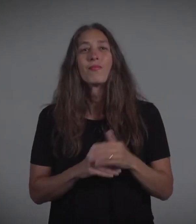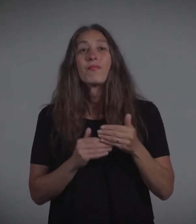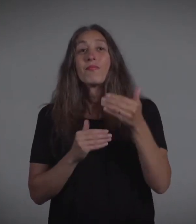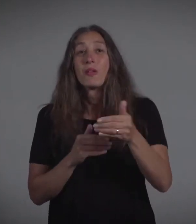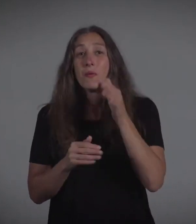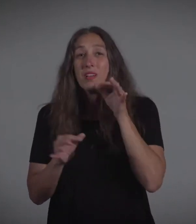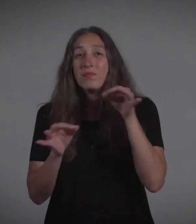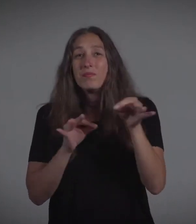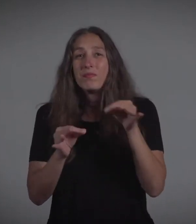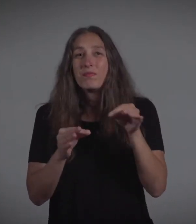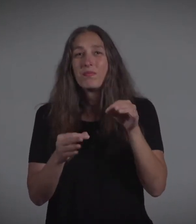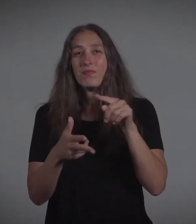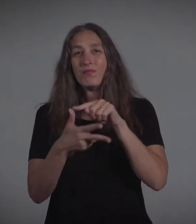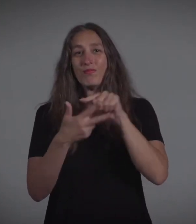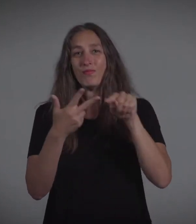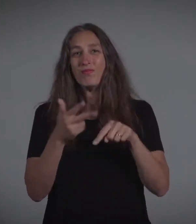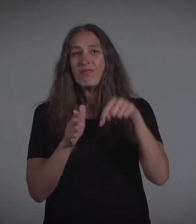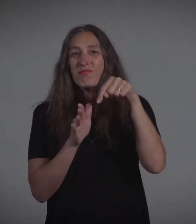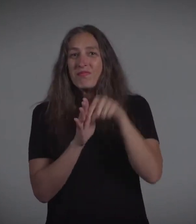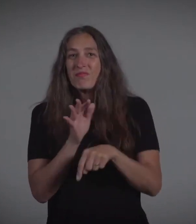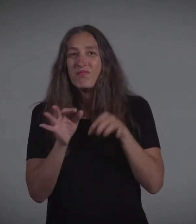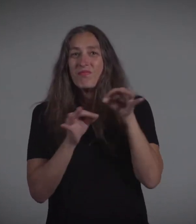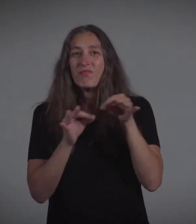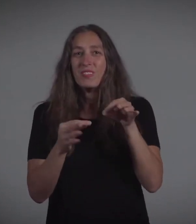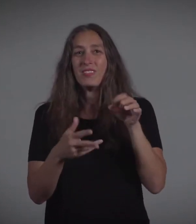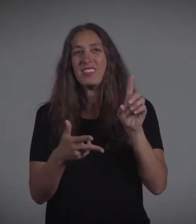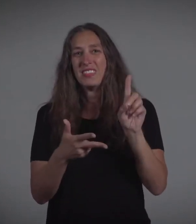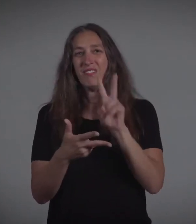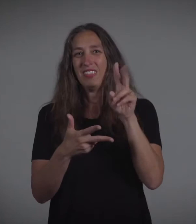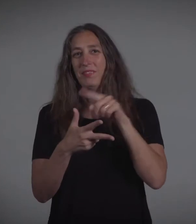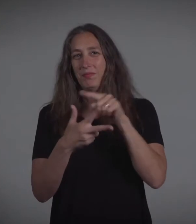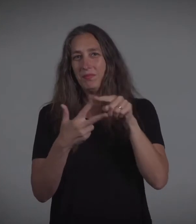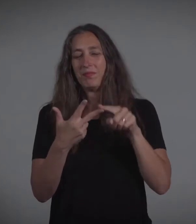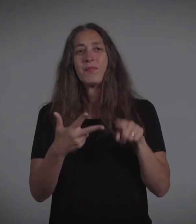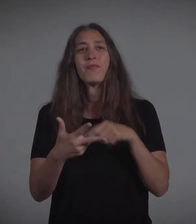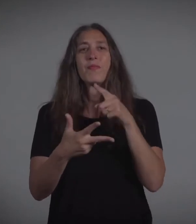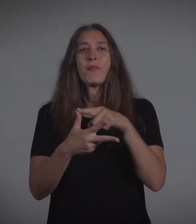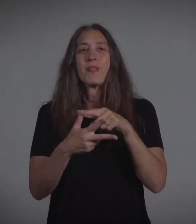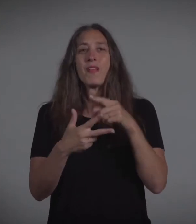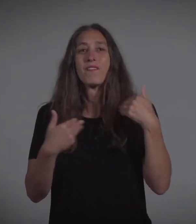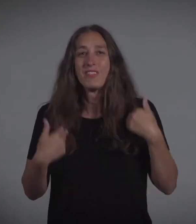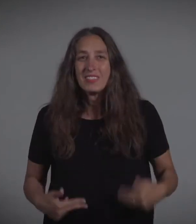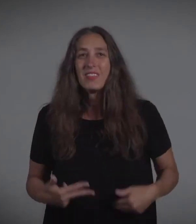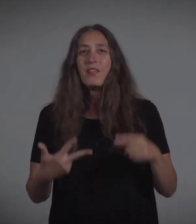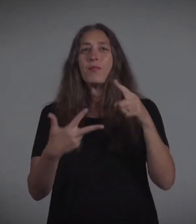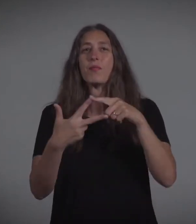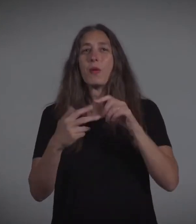I want to explain more about types of DV - physical,